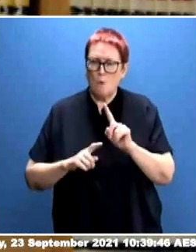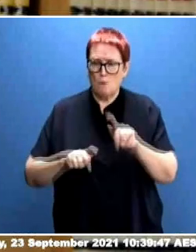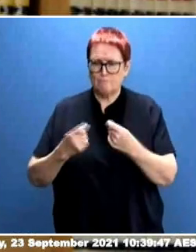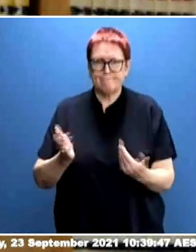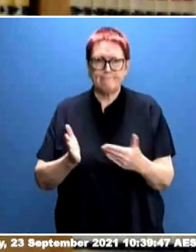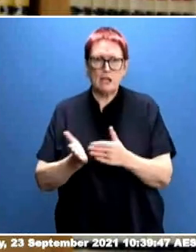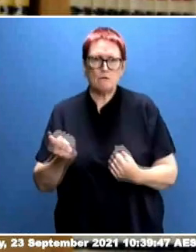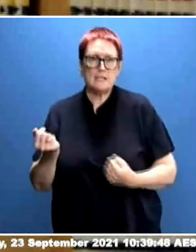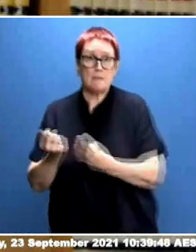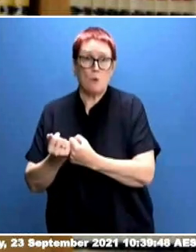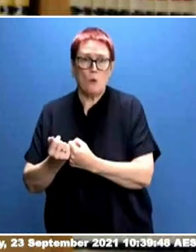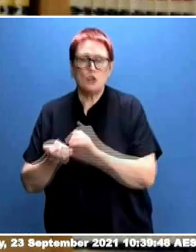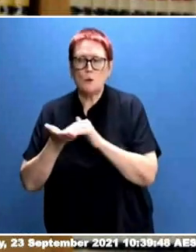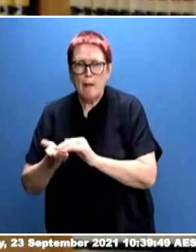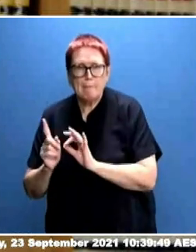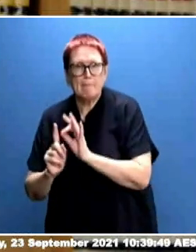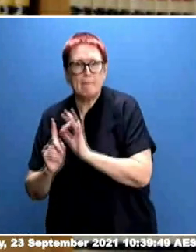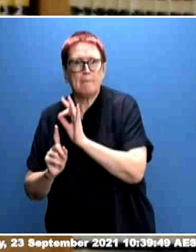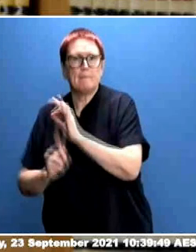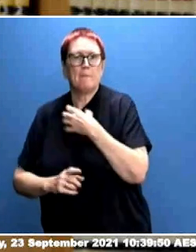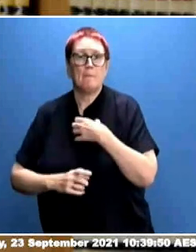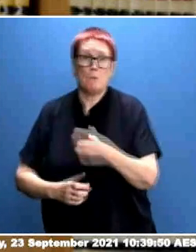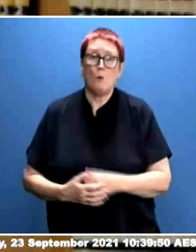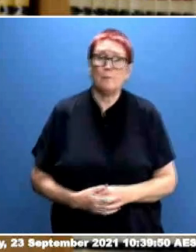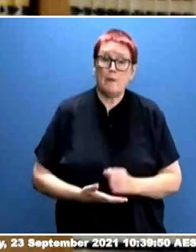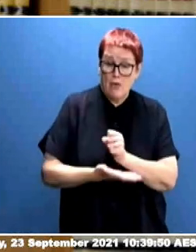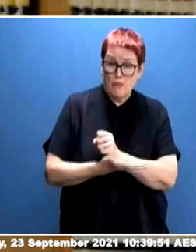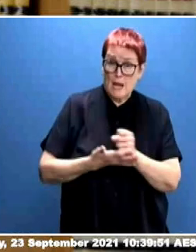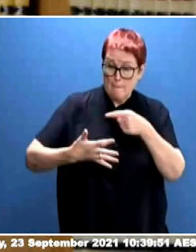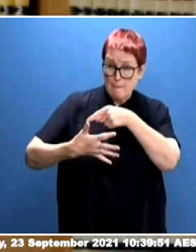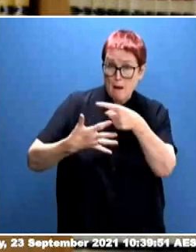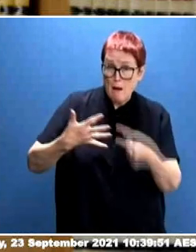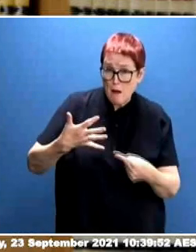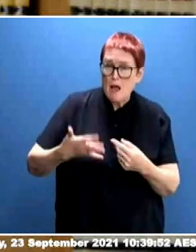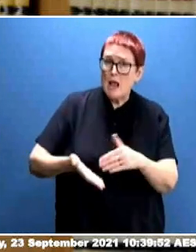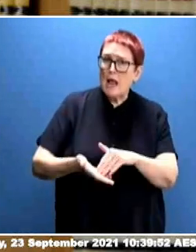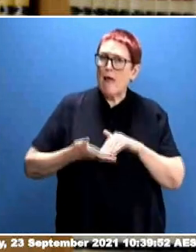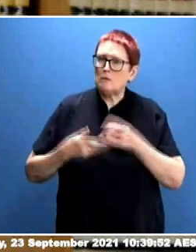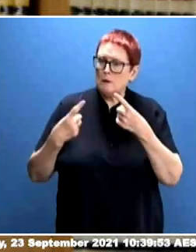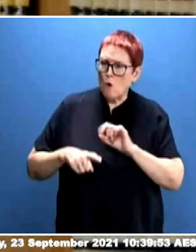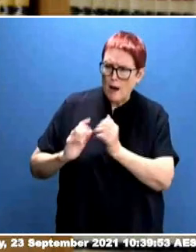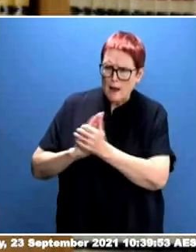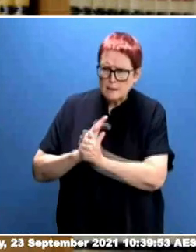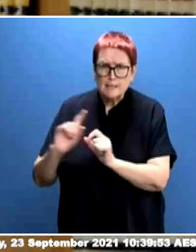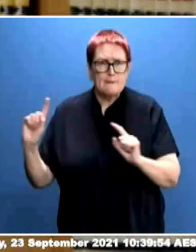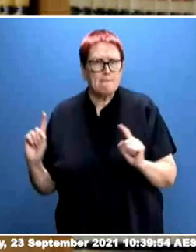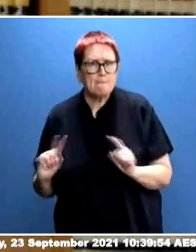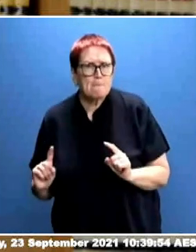So it does give us some useful information about what a child might be capable of and therefore can inform what they need.